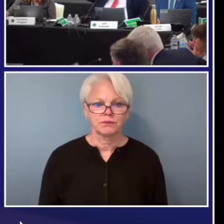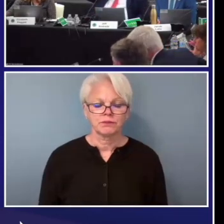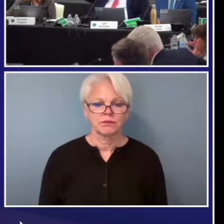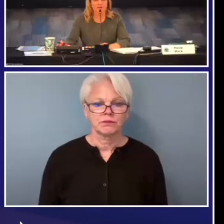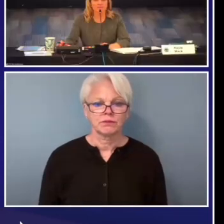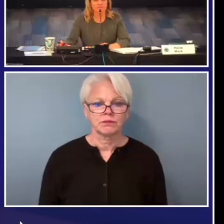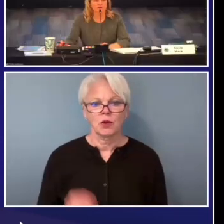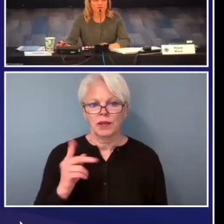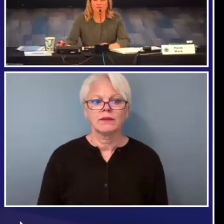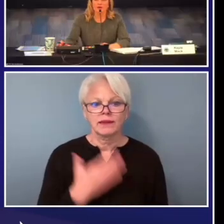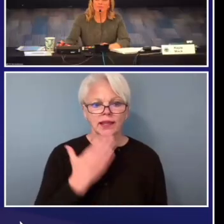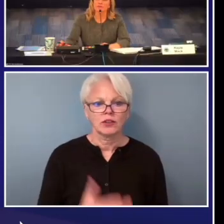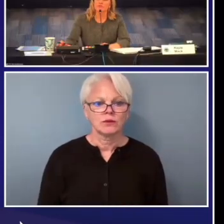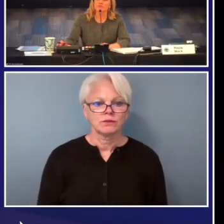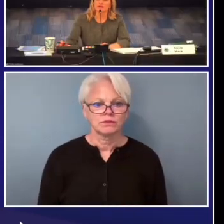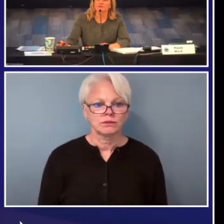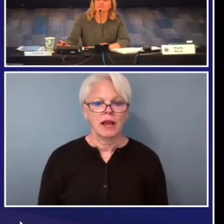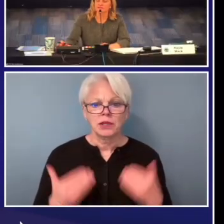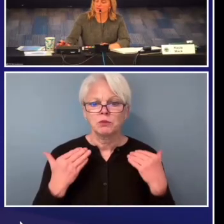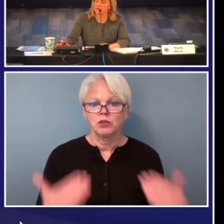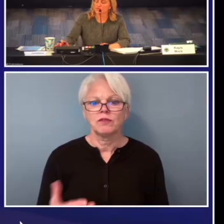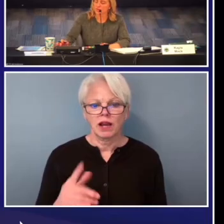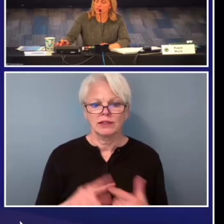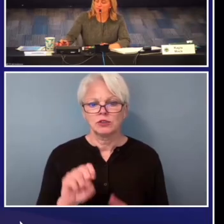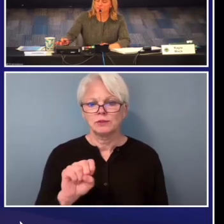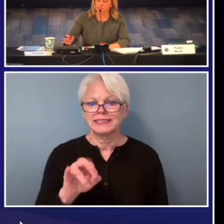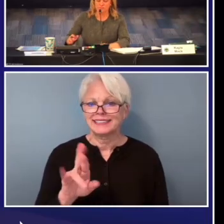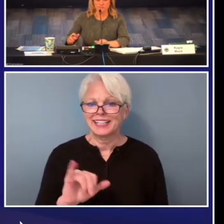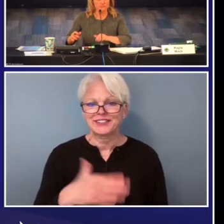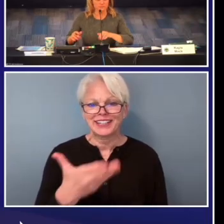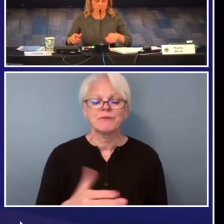Okay. Thank you. I'm going to move on now to Siri. You have the floor. Thank you so much.